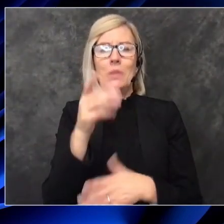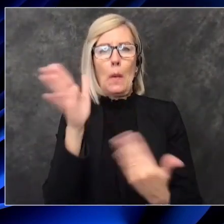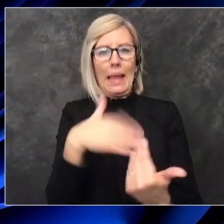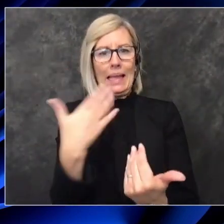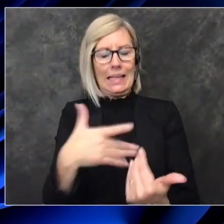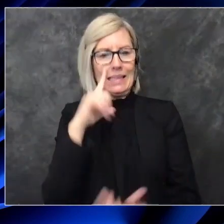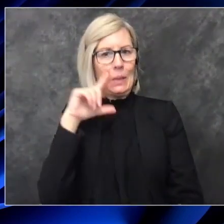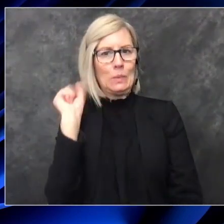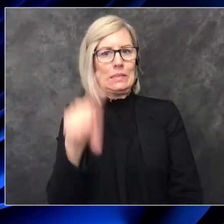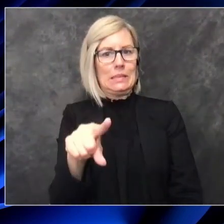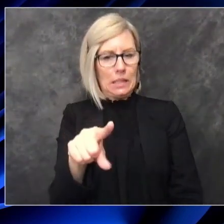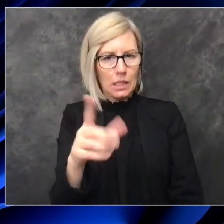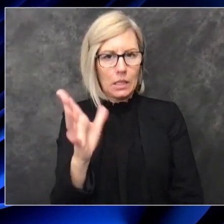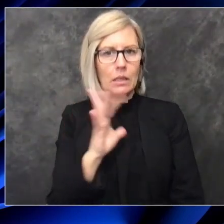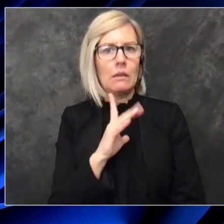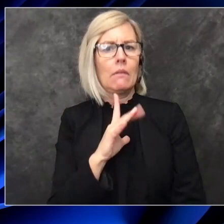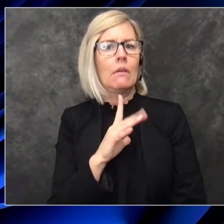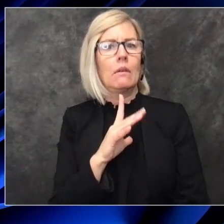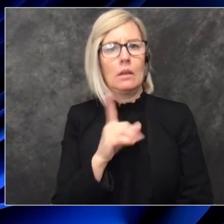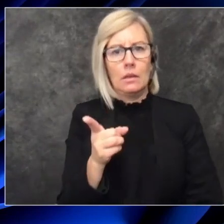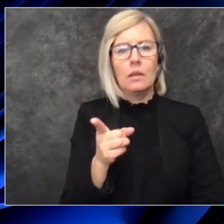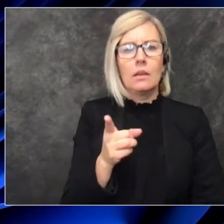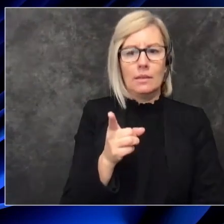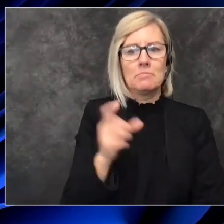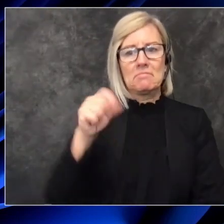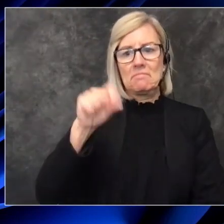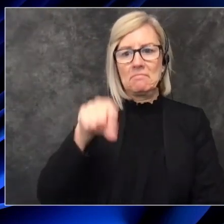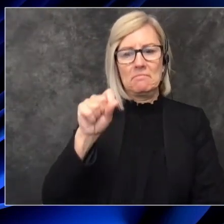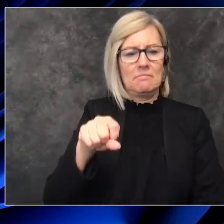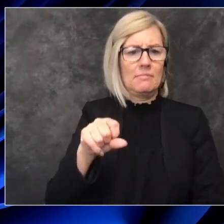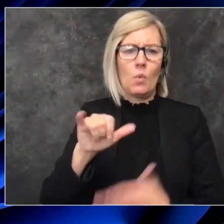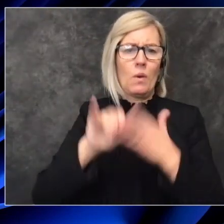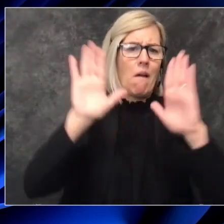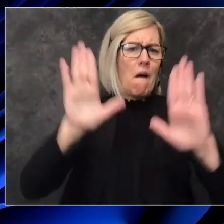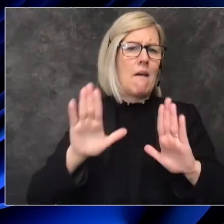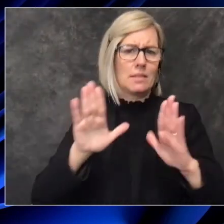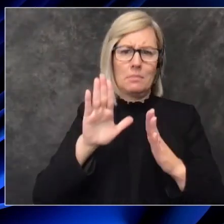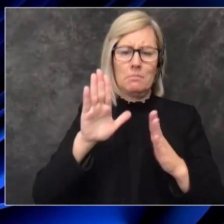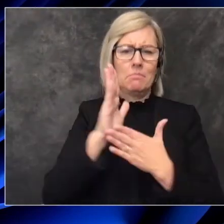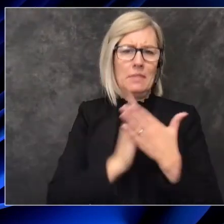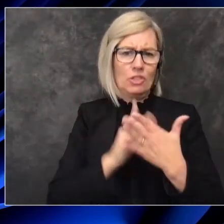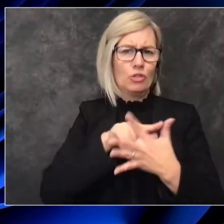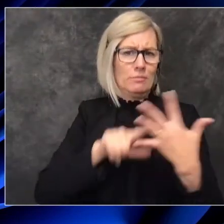And yeah, what an awesome feature. It's quite difficult to keep up sometimes,